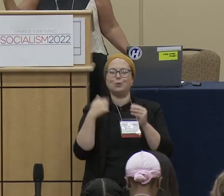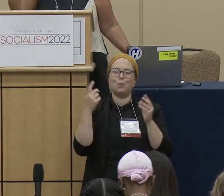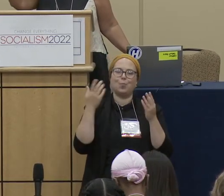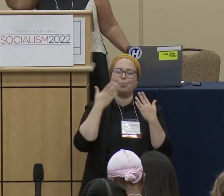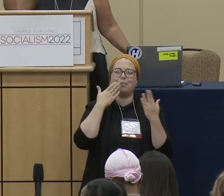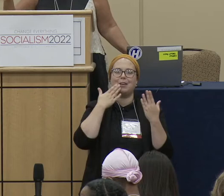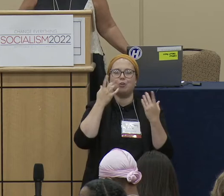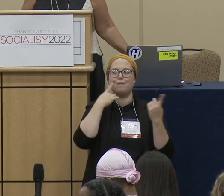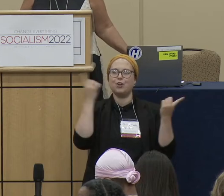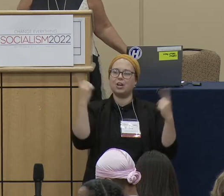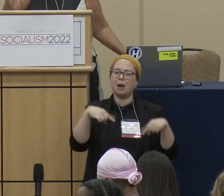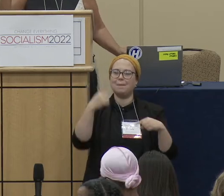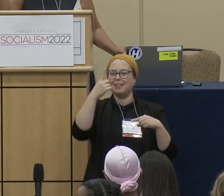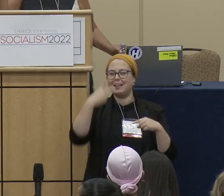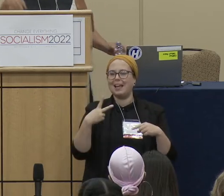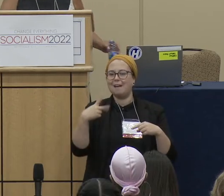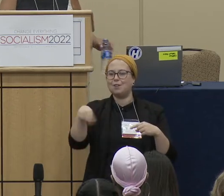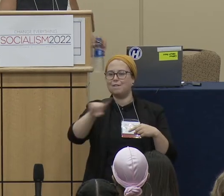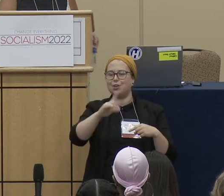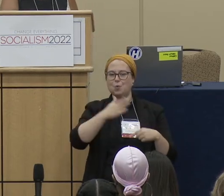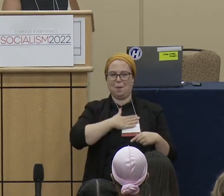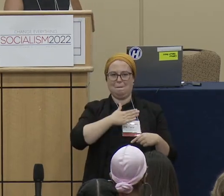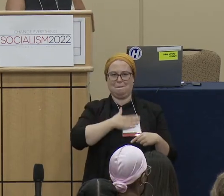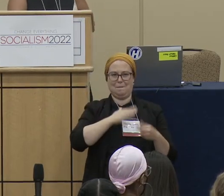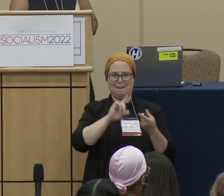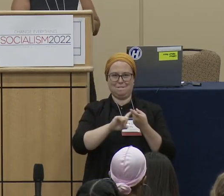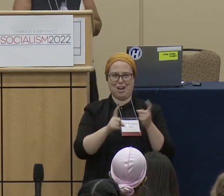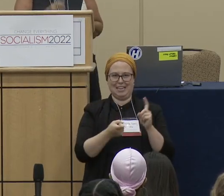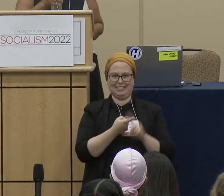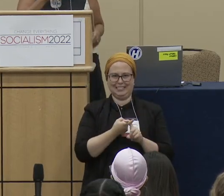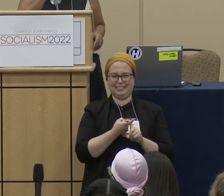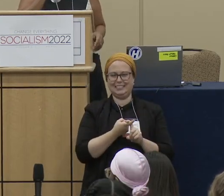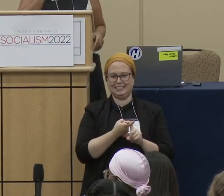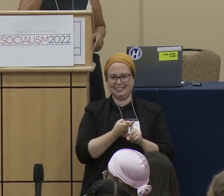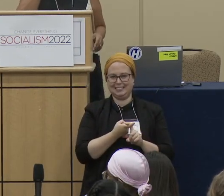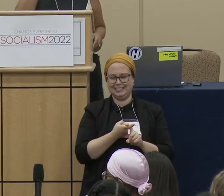sessions down the hall. So, thank you for coming. Half of